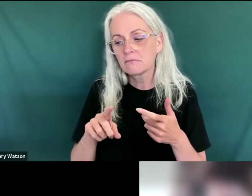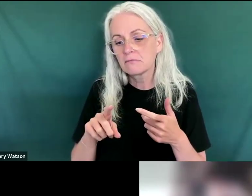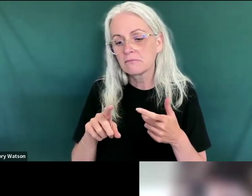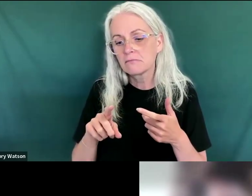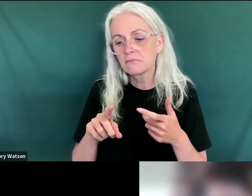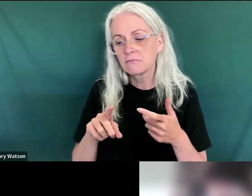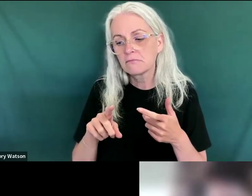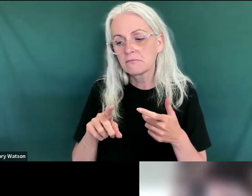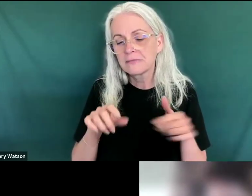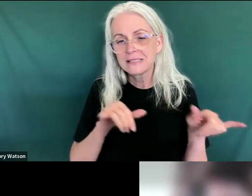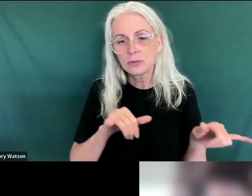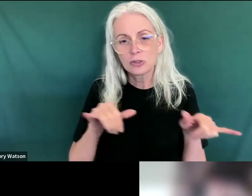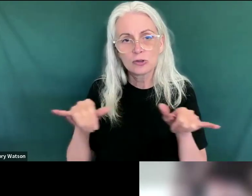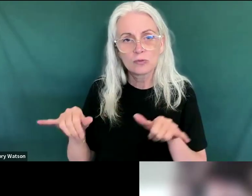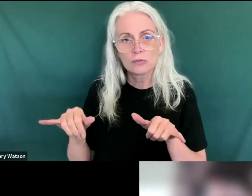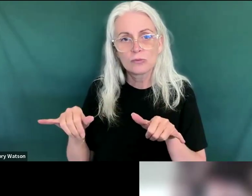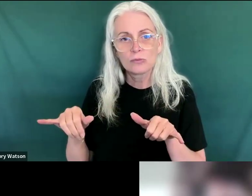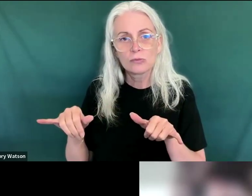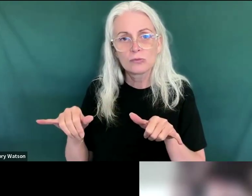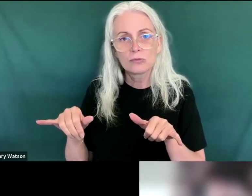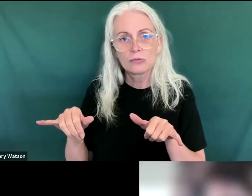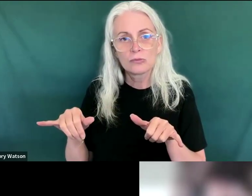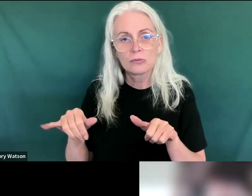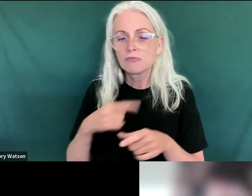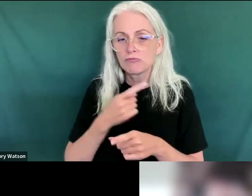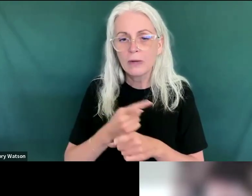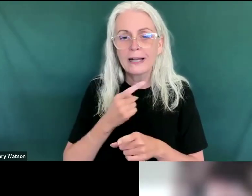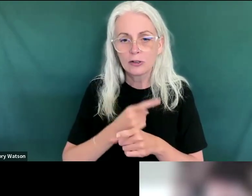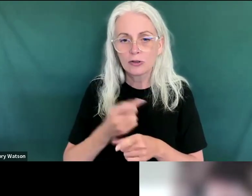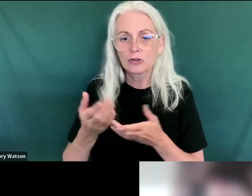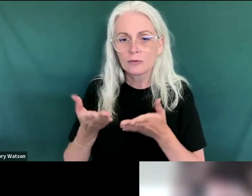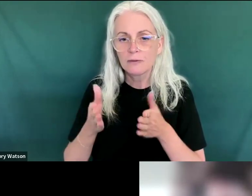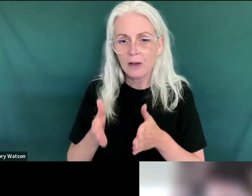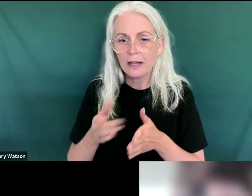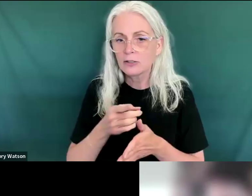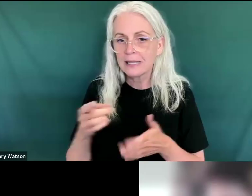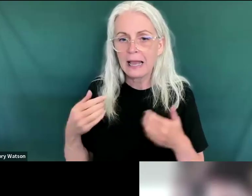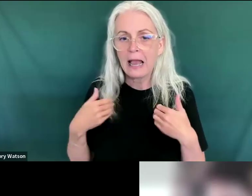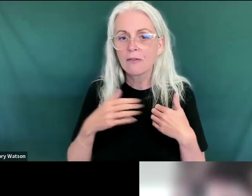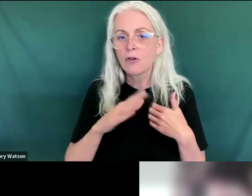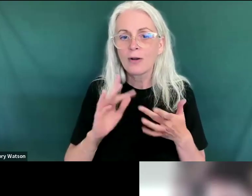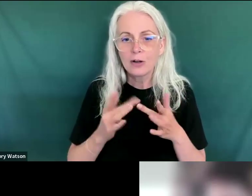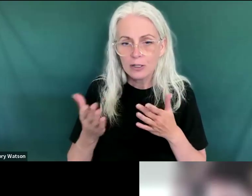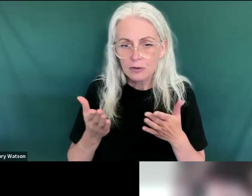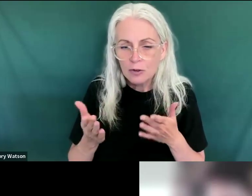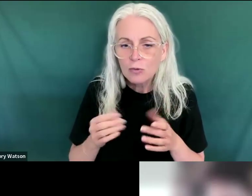so similar to the regular service providers, they have their own internet service within